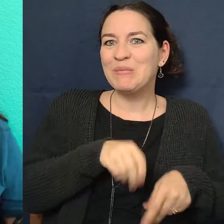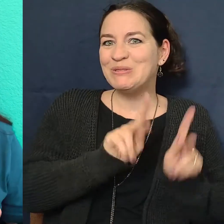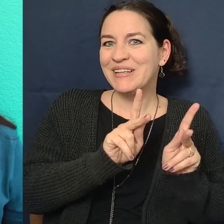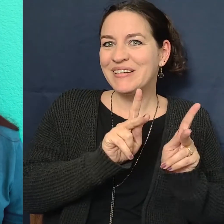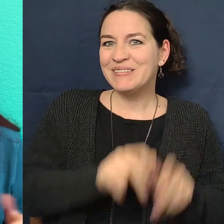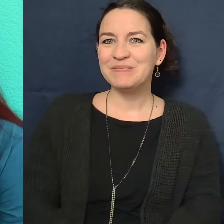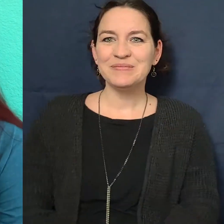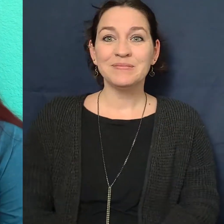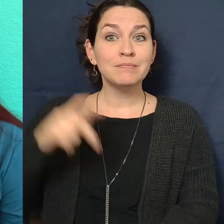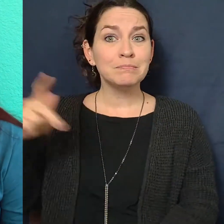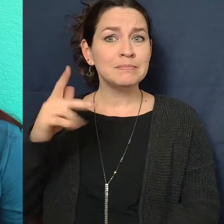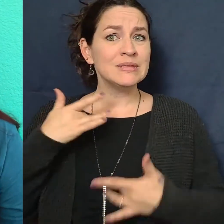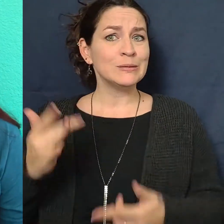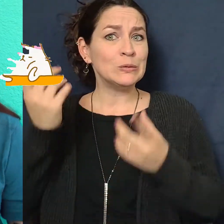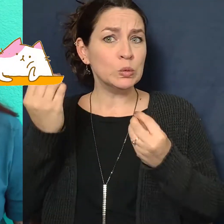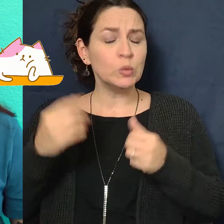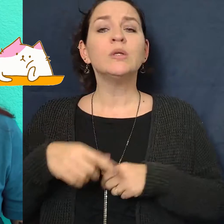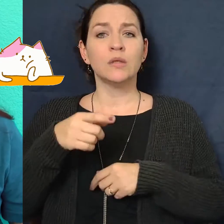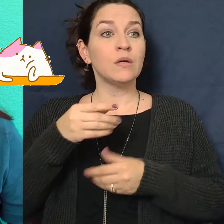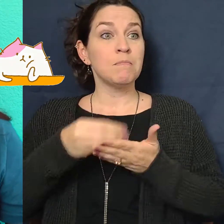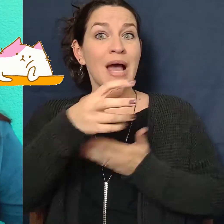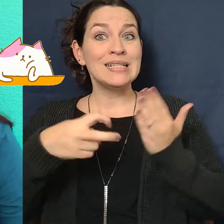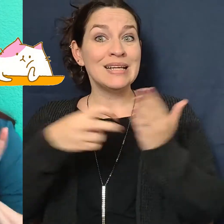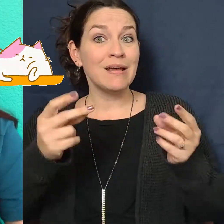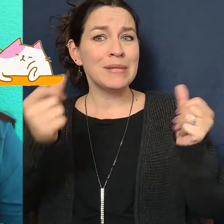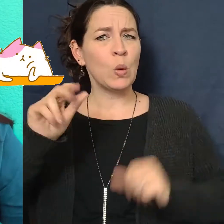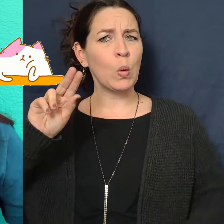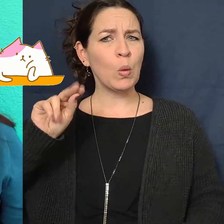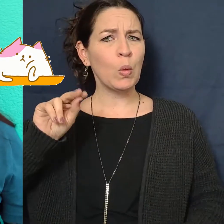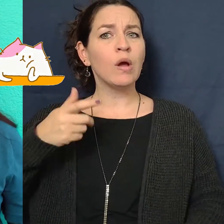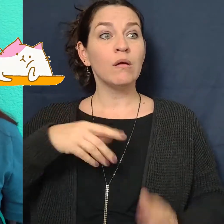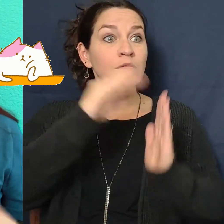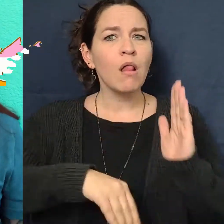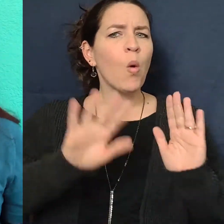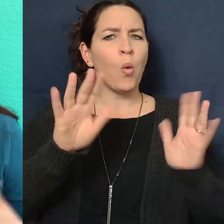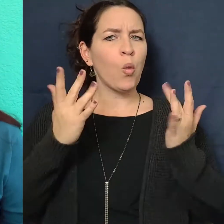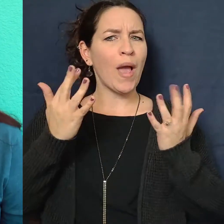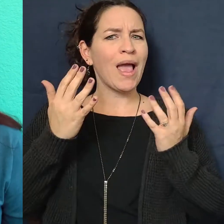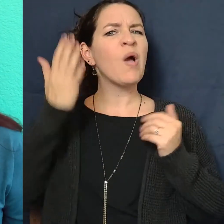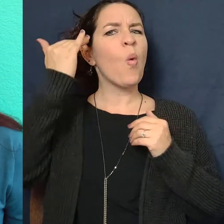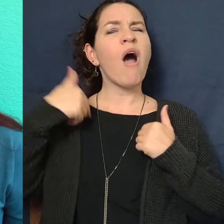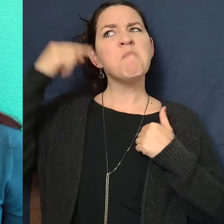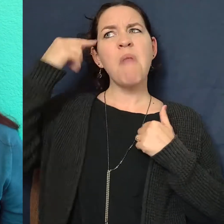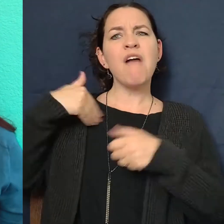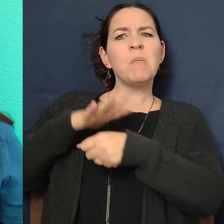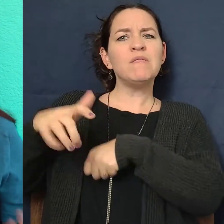opportunity. Perceivers are going to wait to buy the ticket, they're going to wait to fill out the form because other opportunities might come along, or